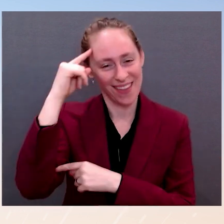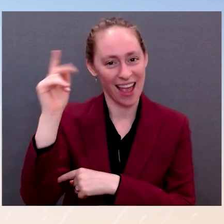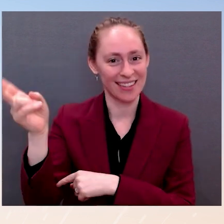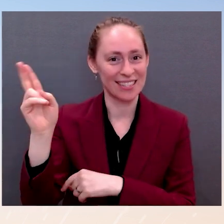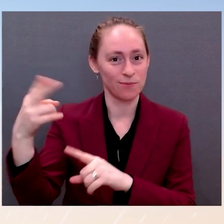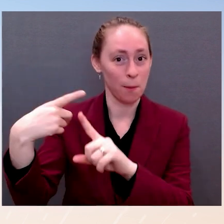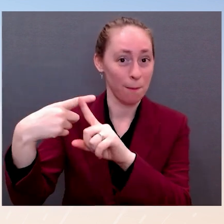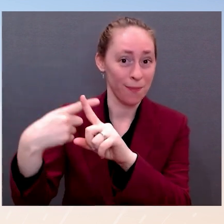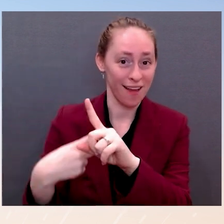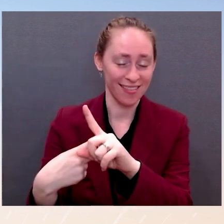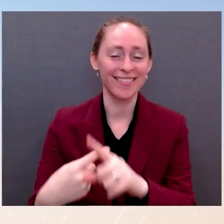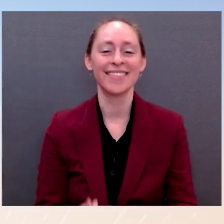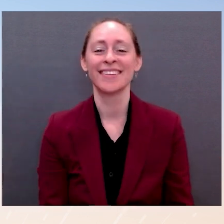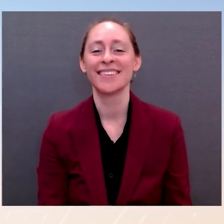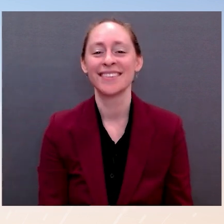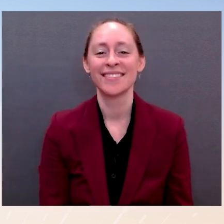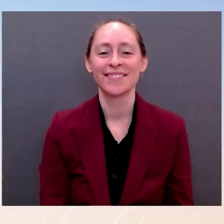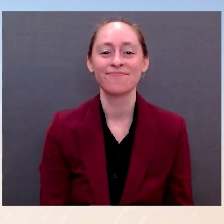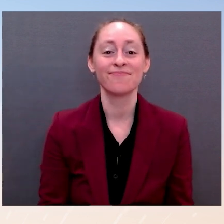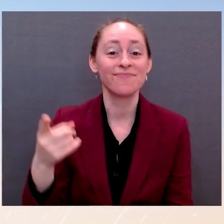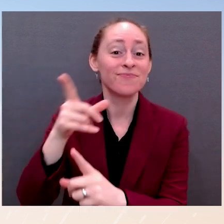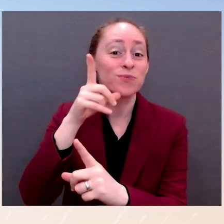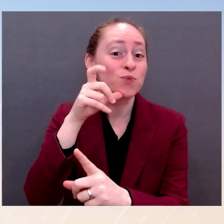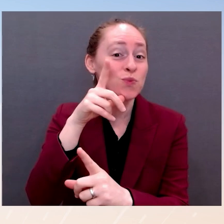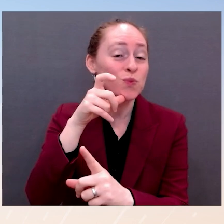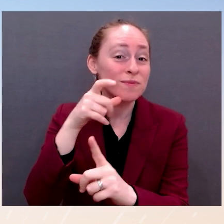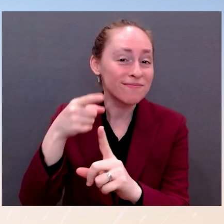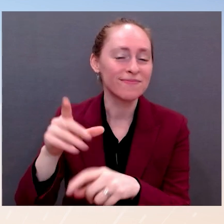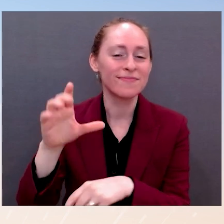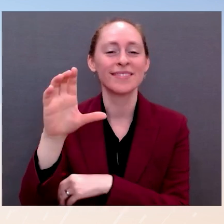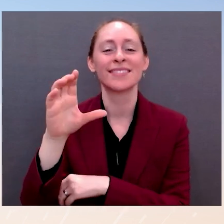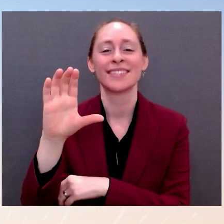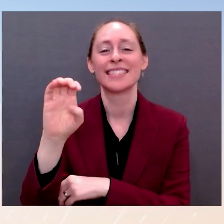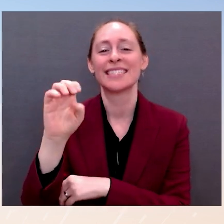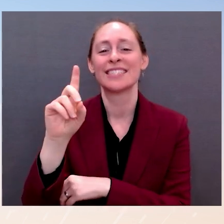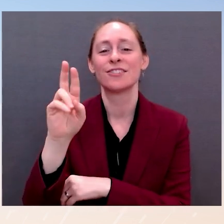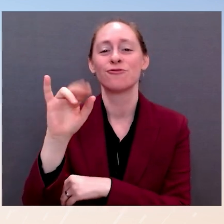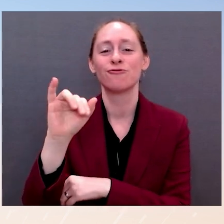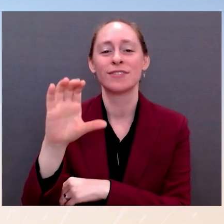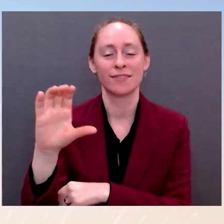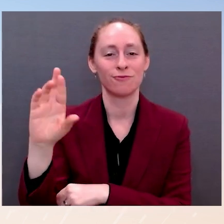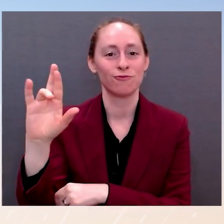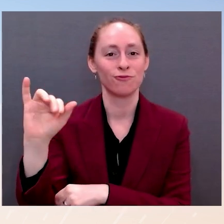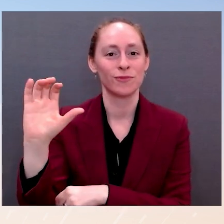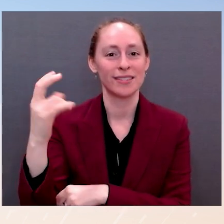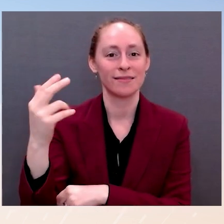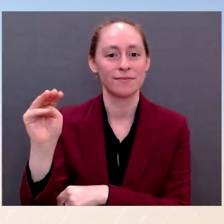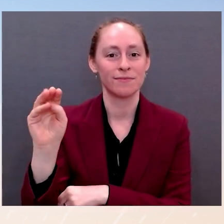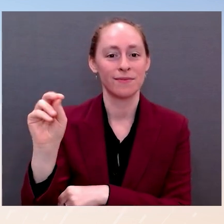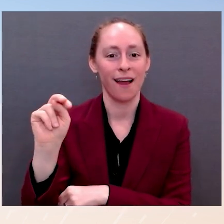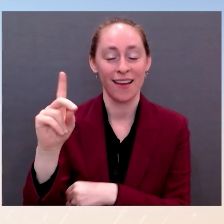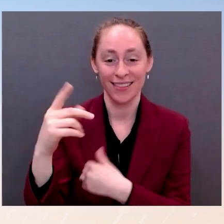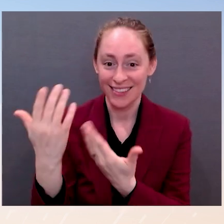And that is Congressman Cedric Richmond, who is just joining us as well. Cedric Richmond: